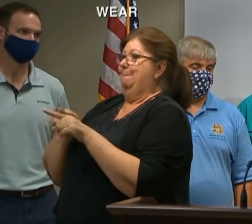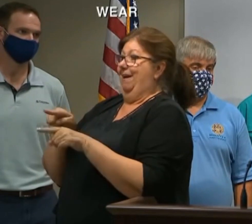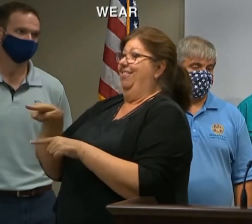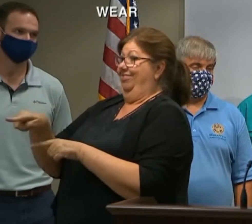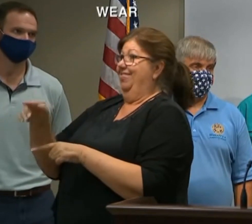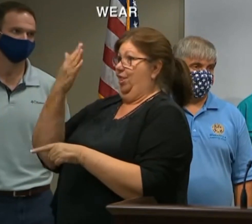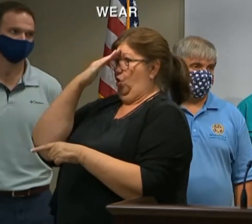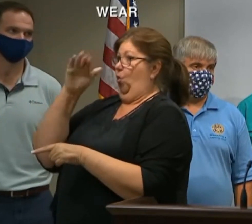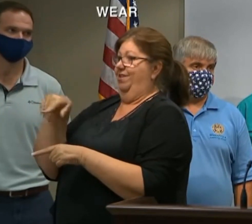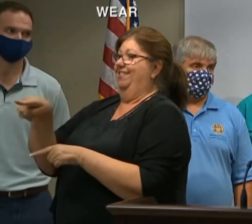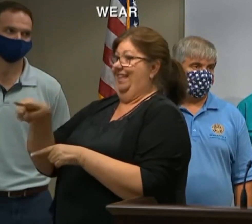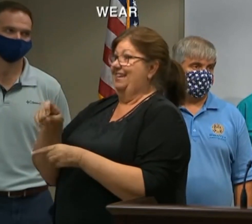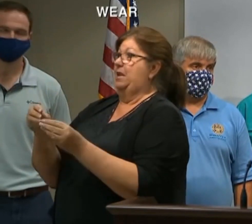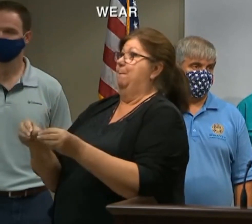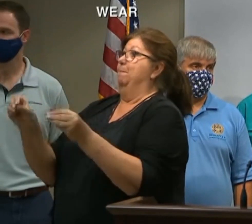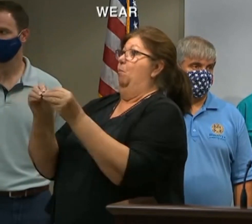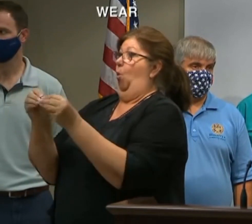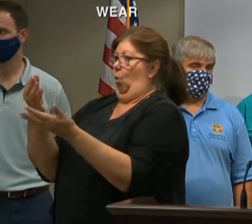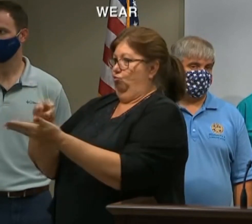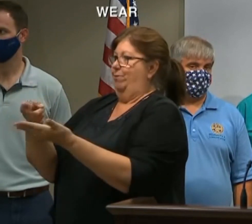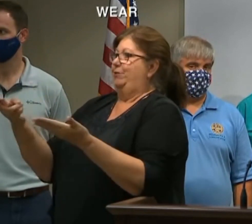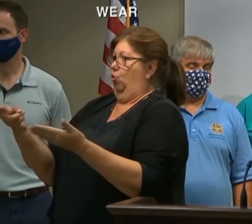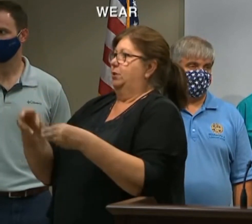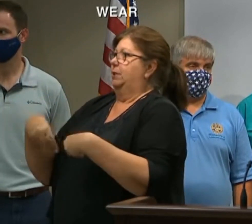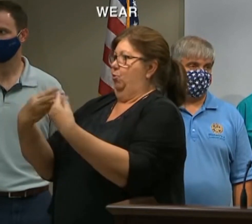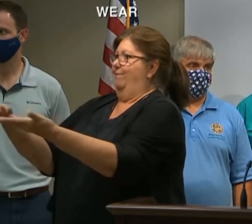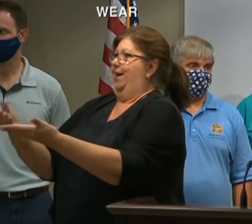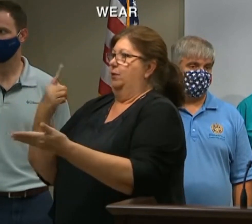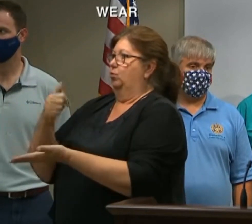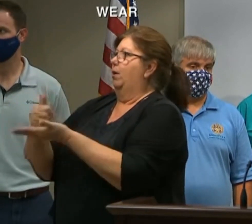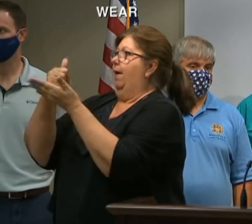more resources provided there to help the situation that's occurring out